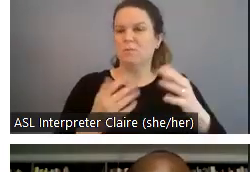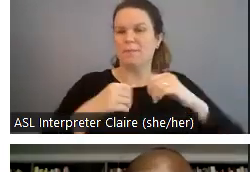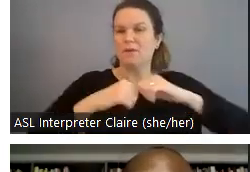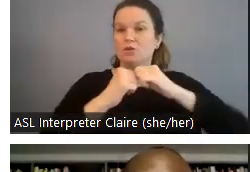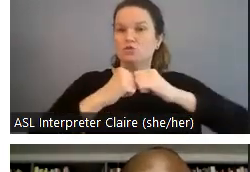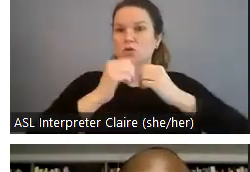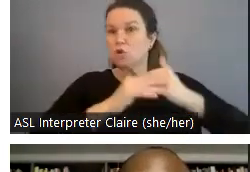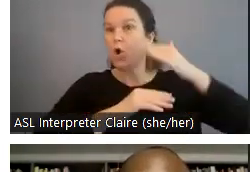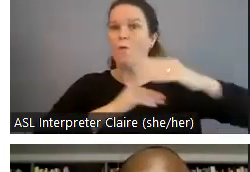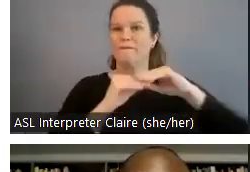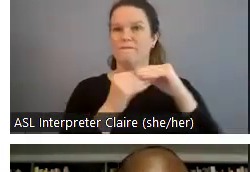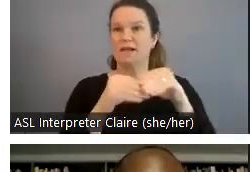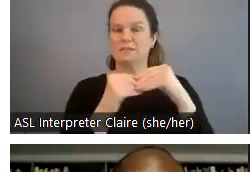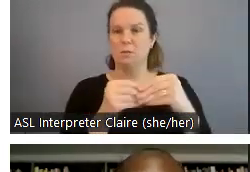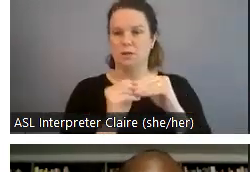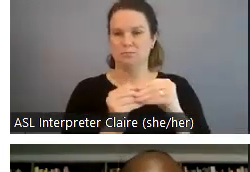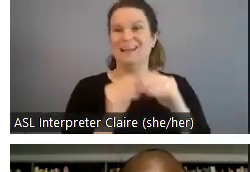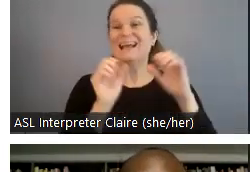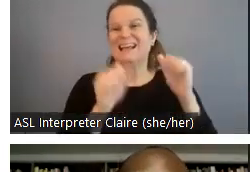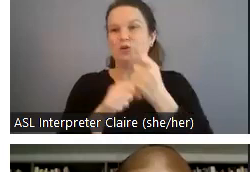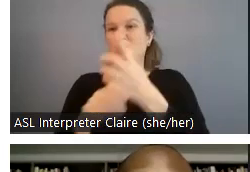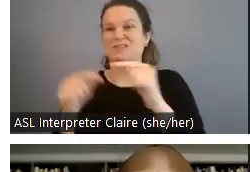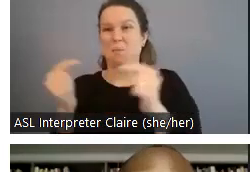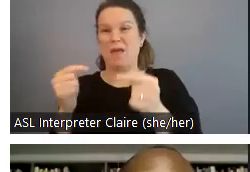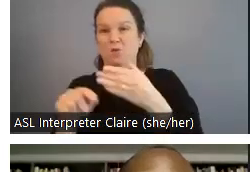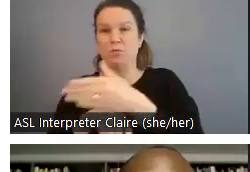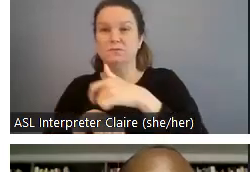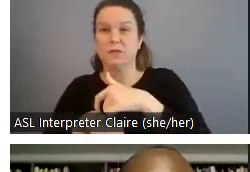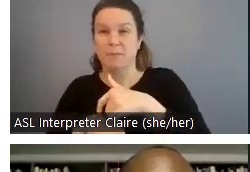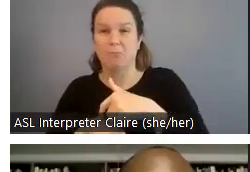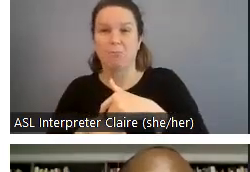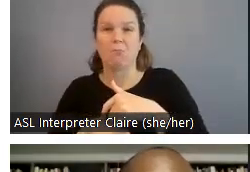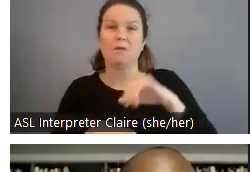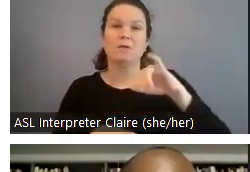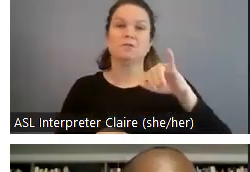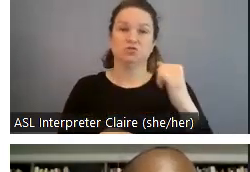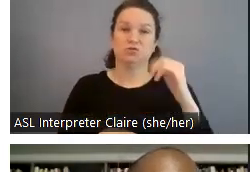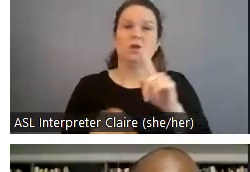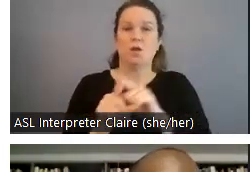that can come with certain kinds of pain